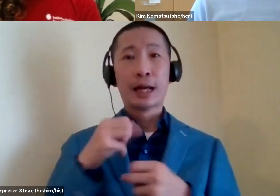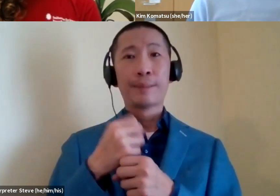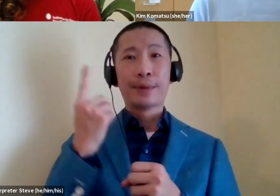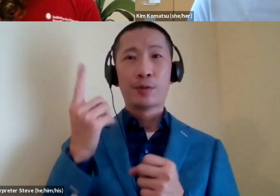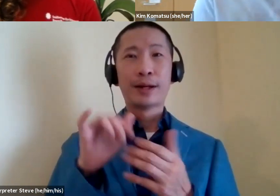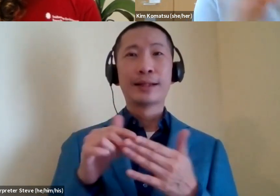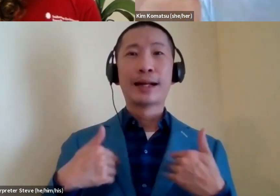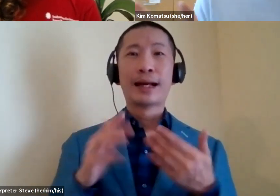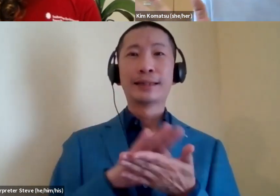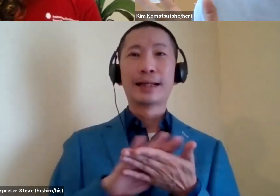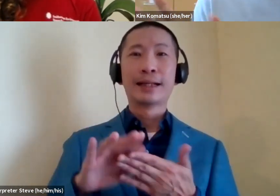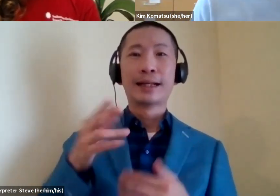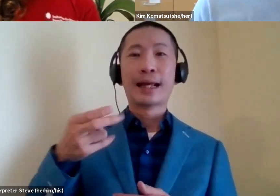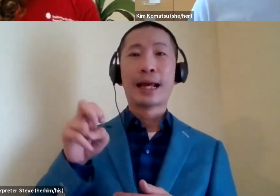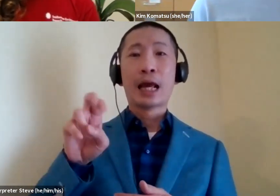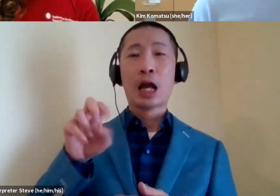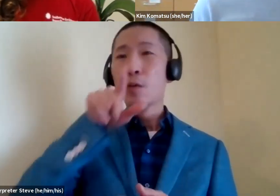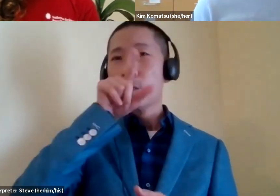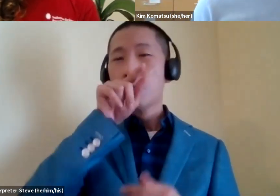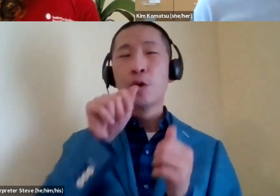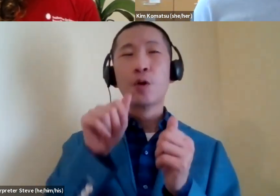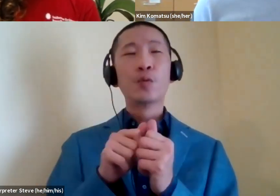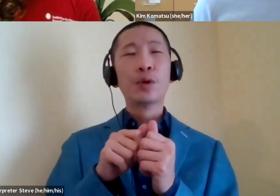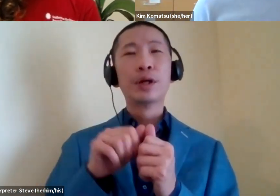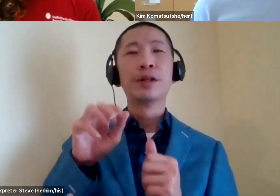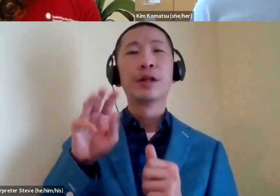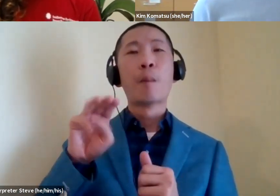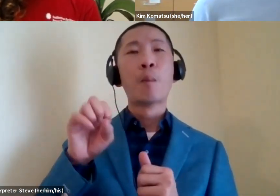Kim Komatsu (she/her): a nice heron on it and a marsh around it and the water, so I think that's my favorite for now.